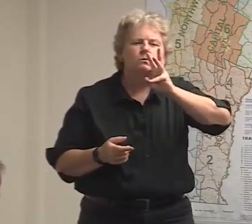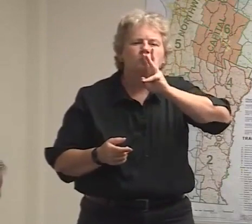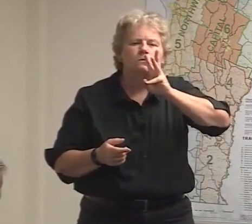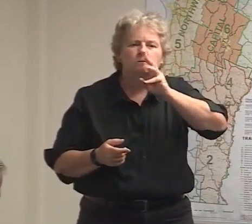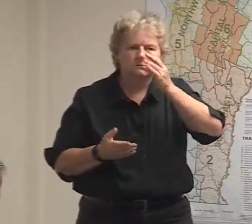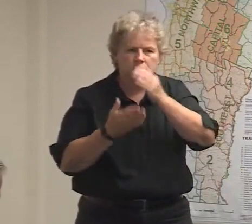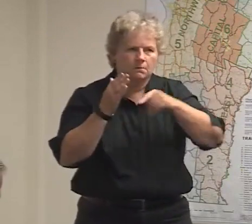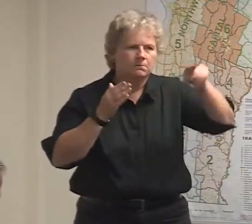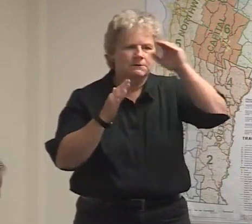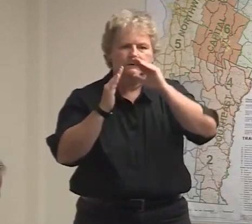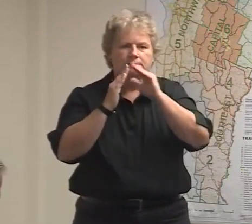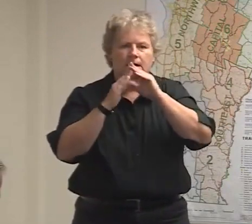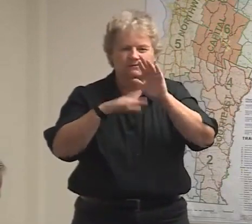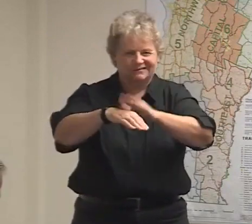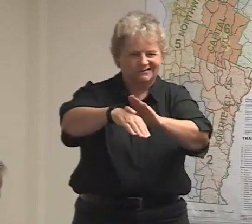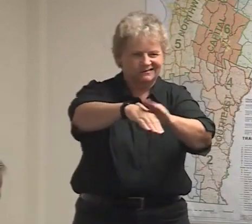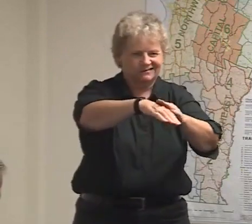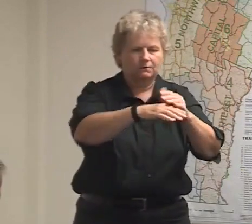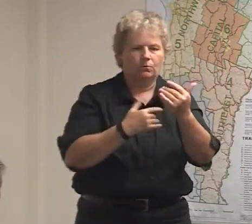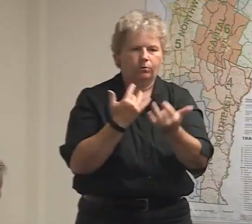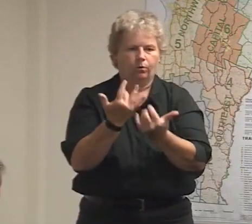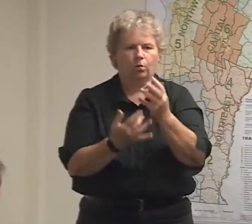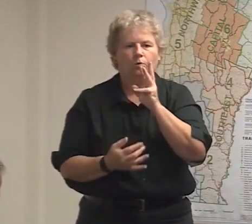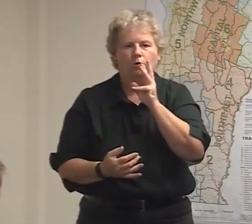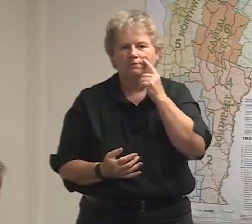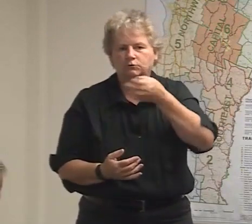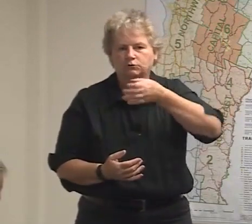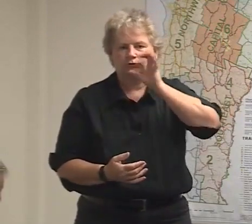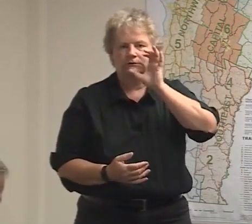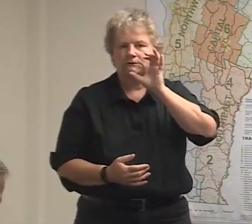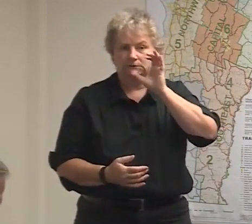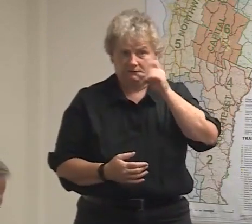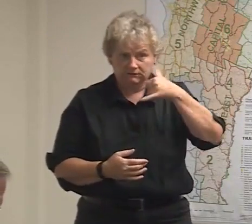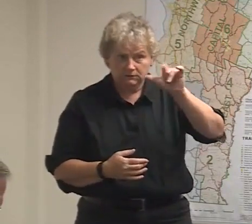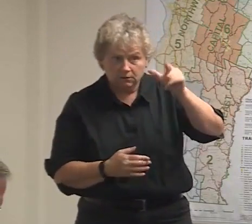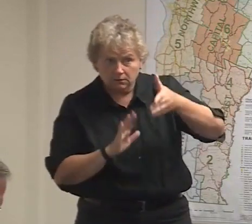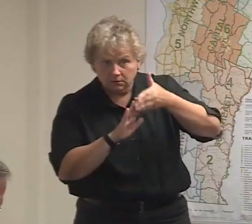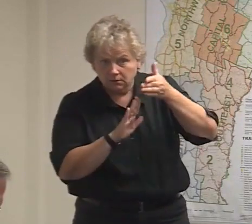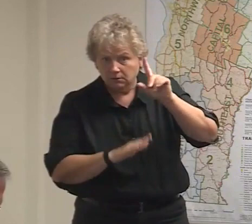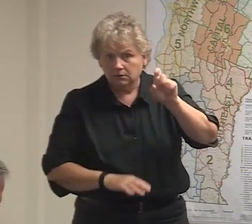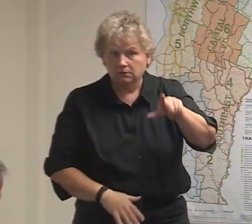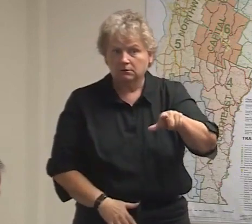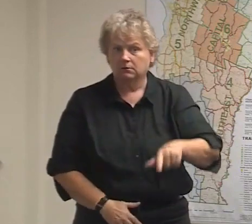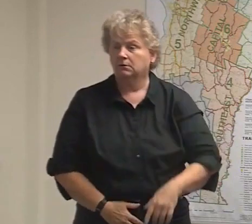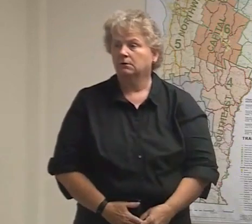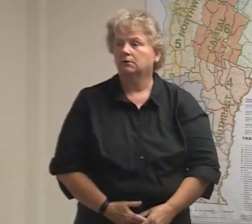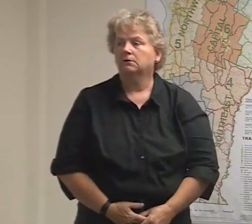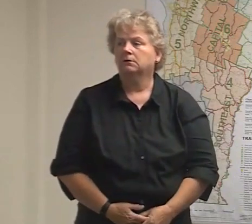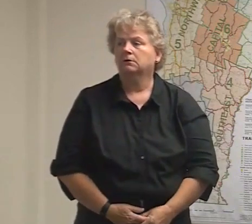SO I DON’T HAVE A SPECIFIC TOWN BY TOWN. IT IS VERY DIFFERENT DEPENDING UPON CERTAIN CIRCUMSTANCES.